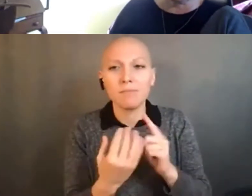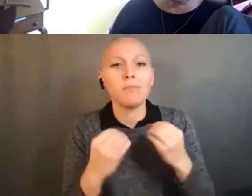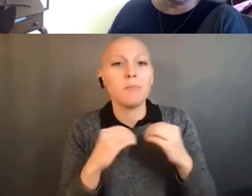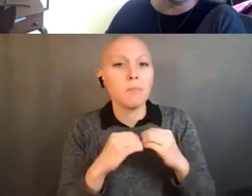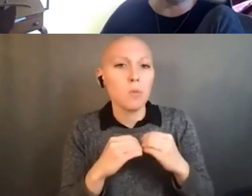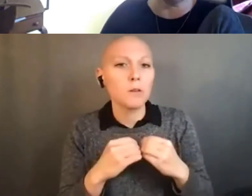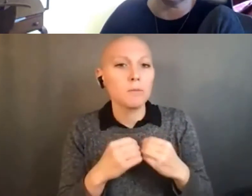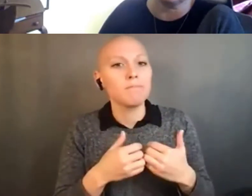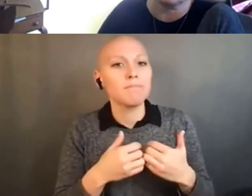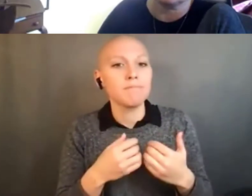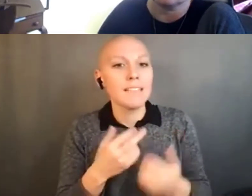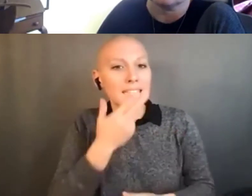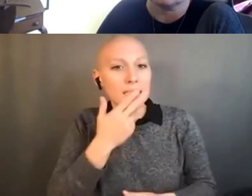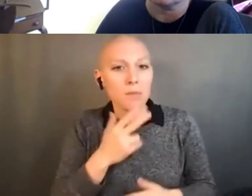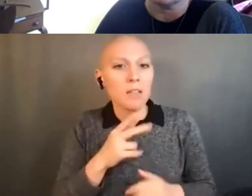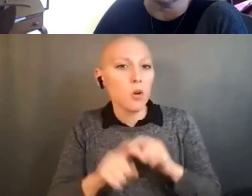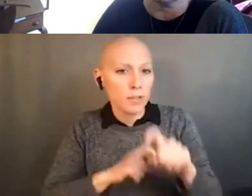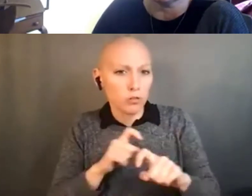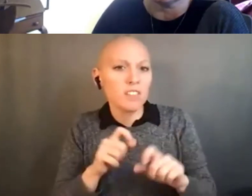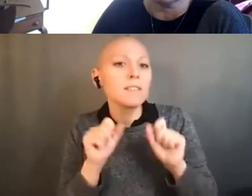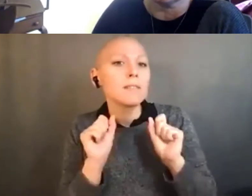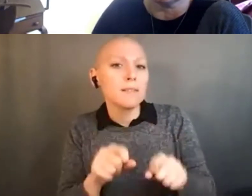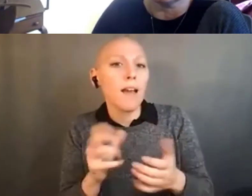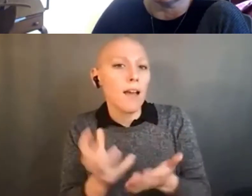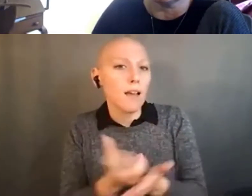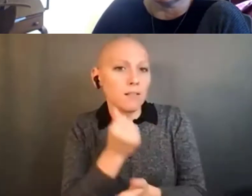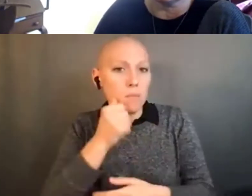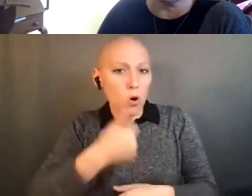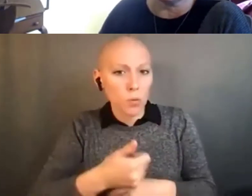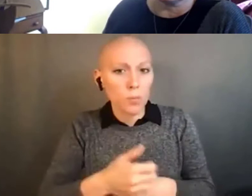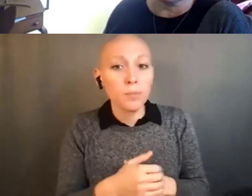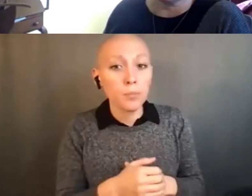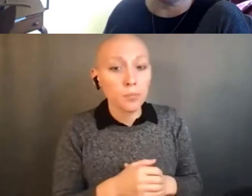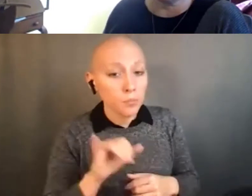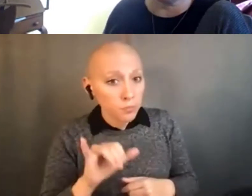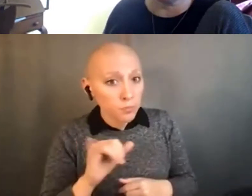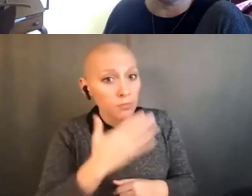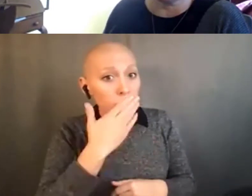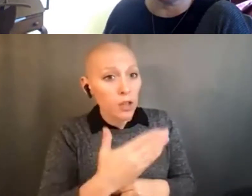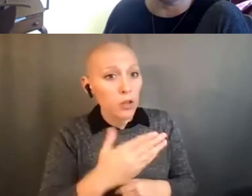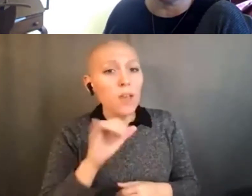is that located within the seminar platform or will that be separate?